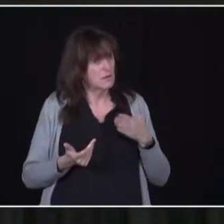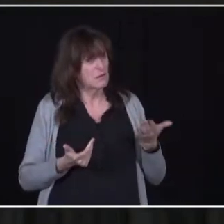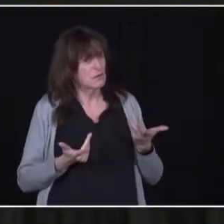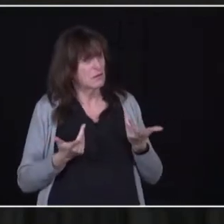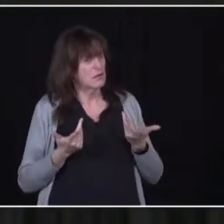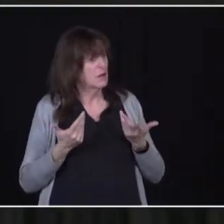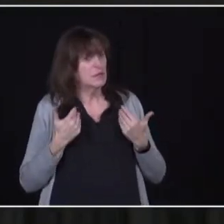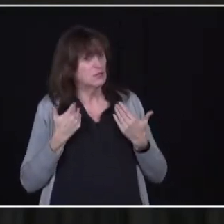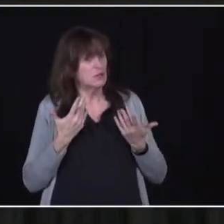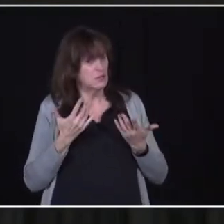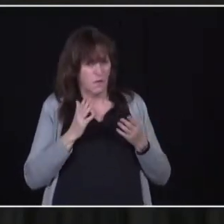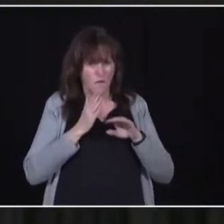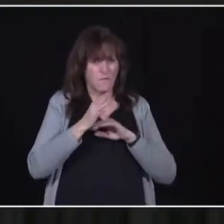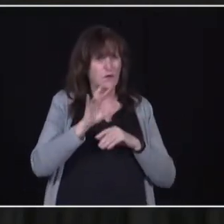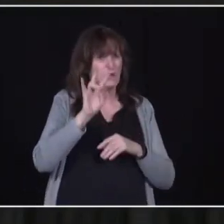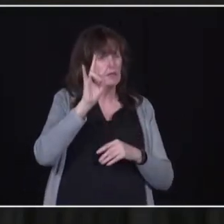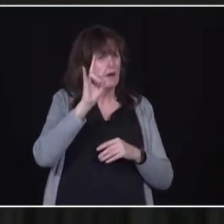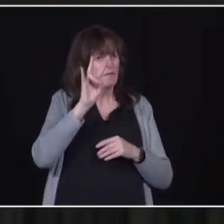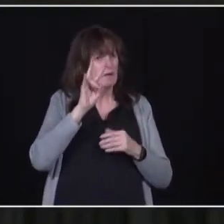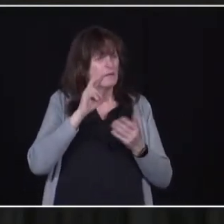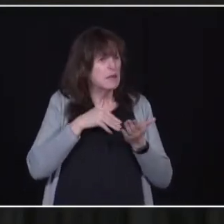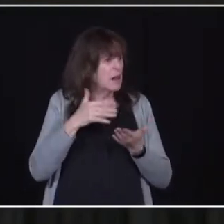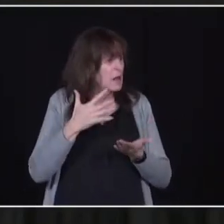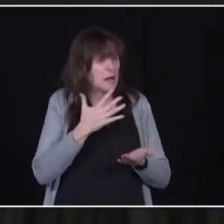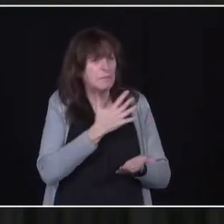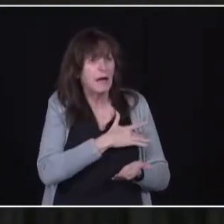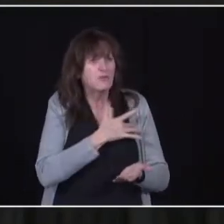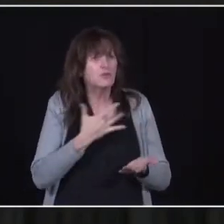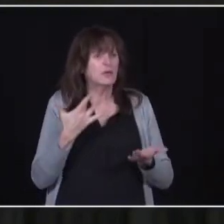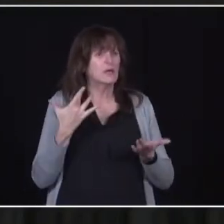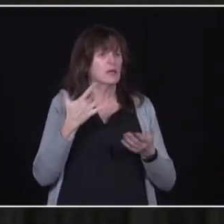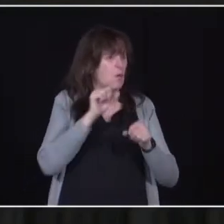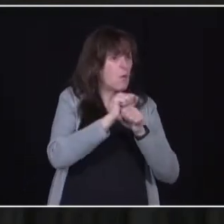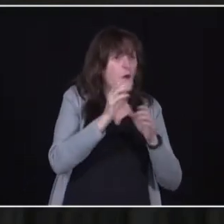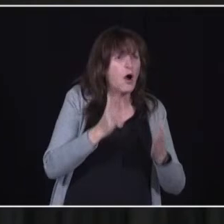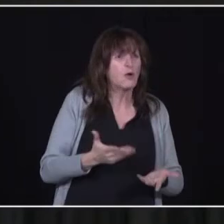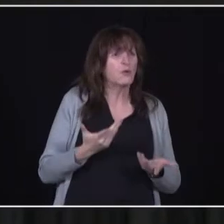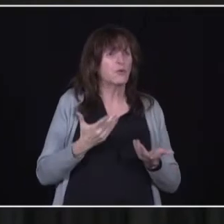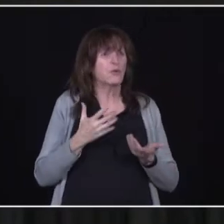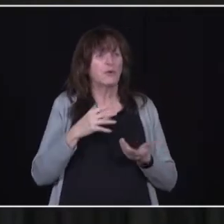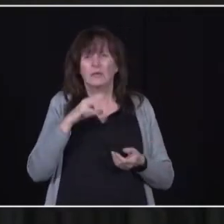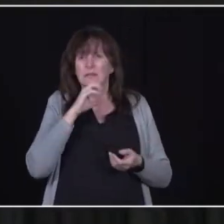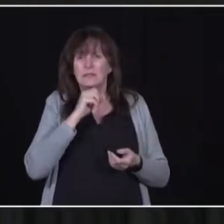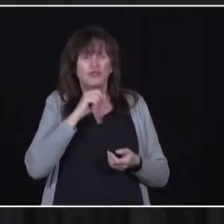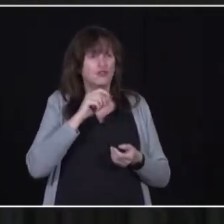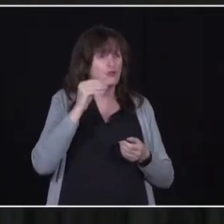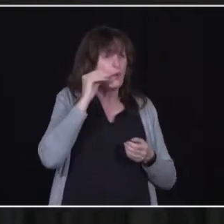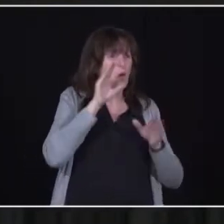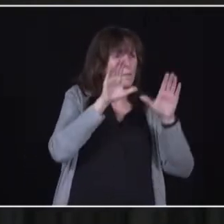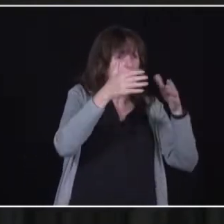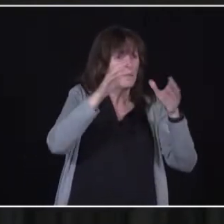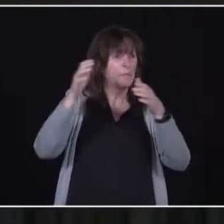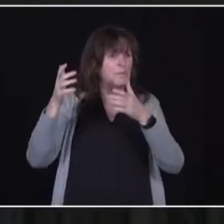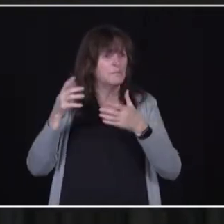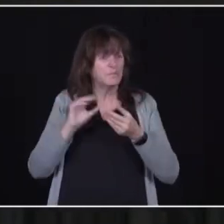I will pass this over to the minister, but we have 70,000 patients not to mention the workers and the seniors residence.